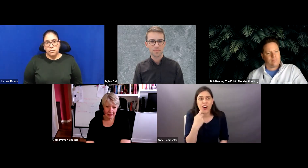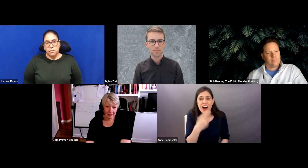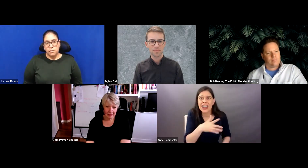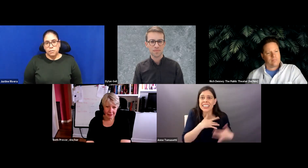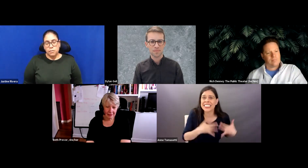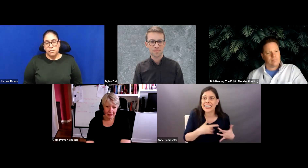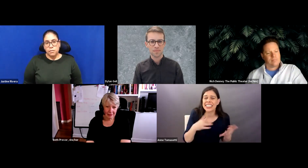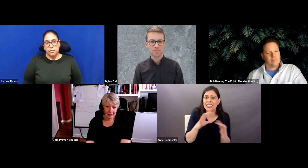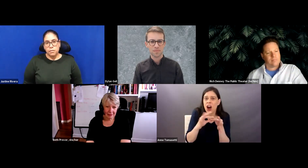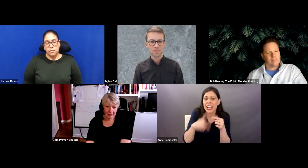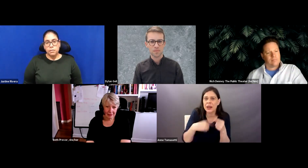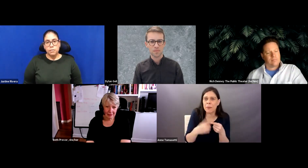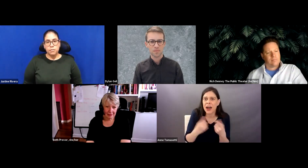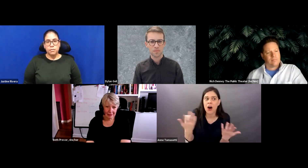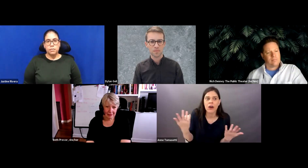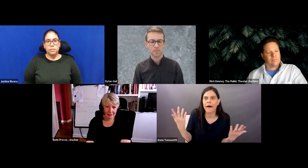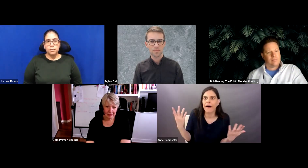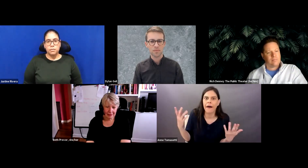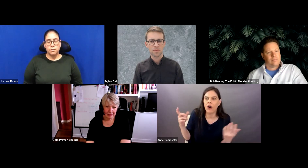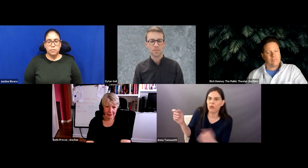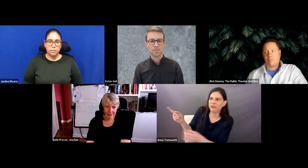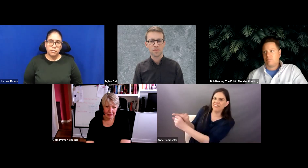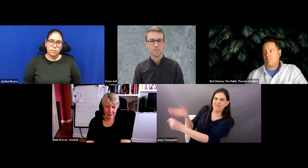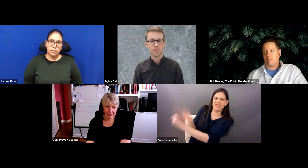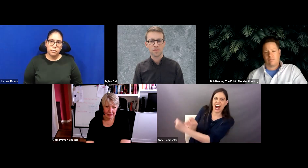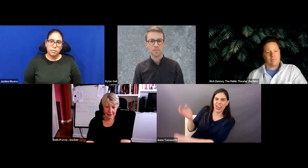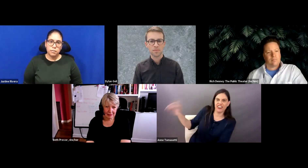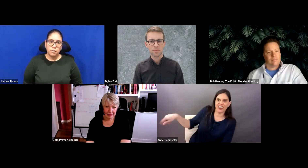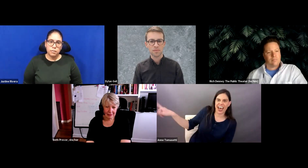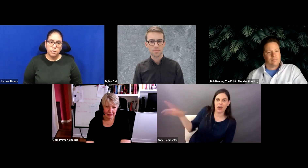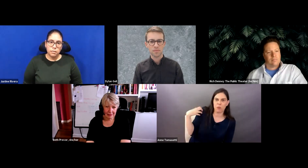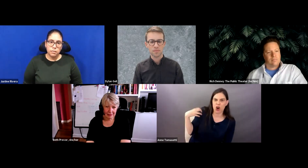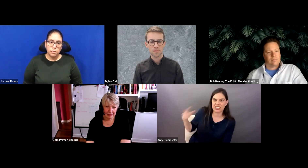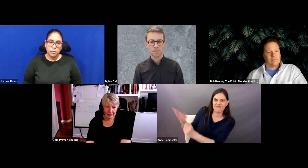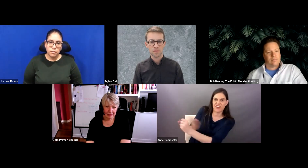acting, for example, when you saw the interpreter Dickie, when